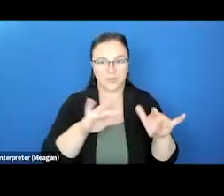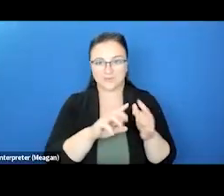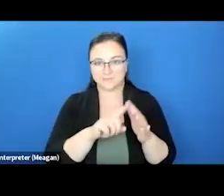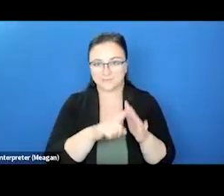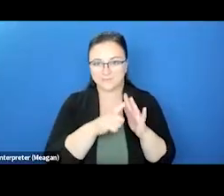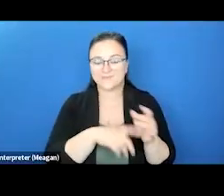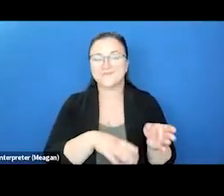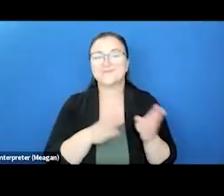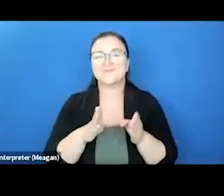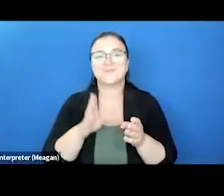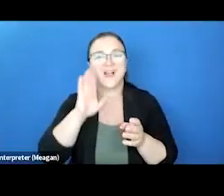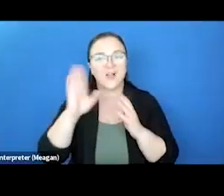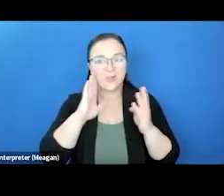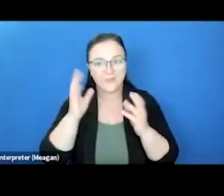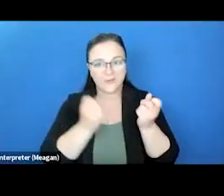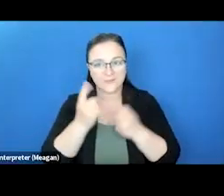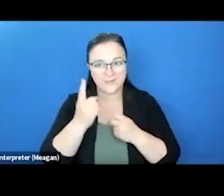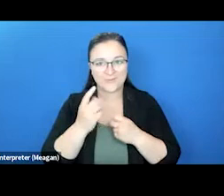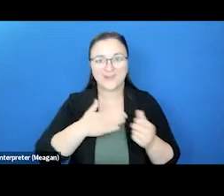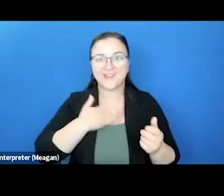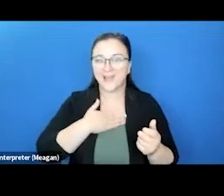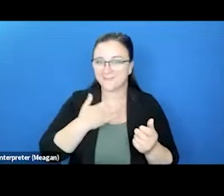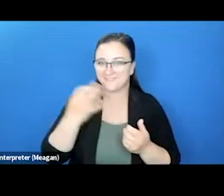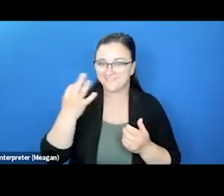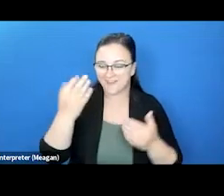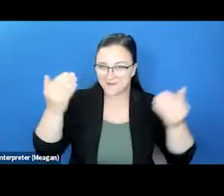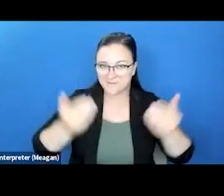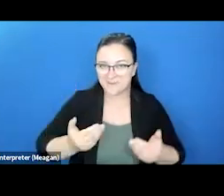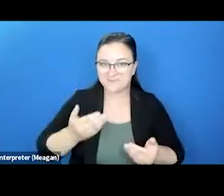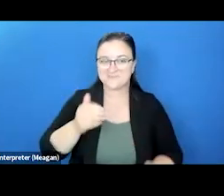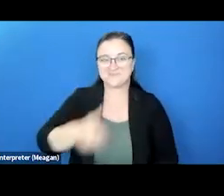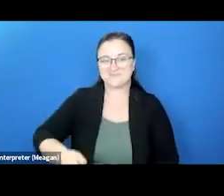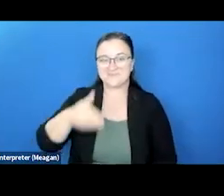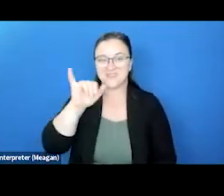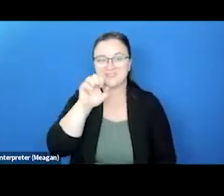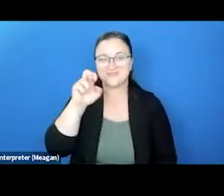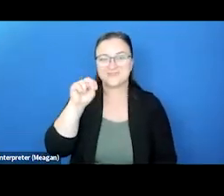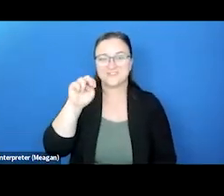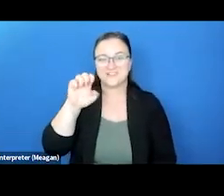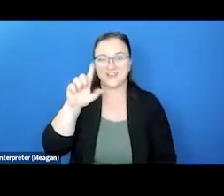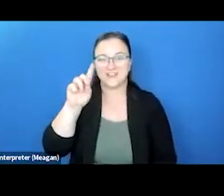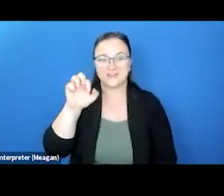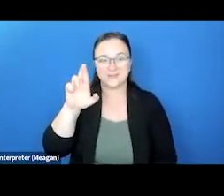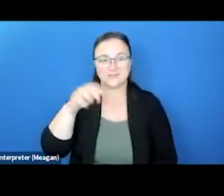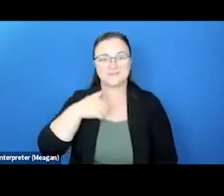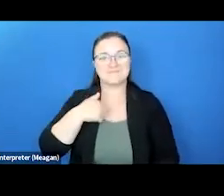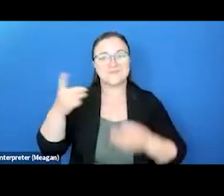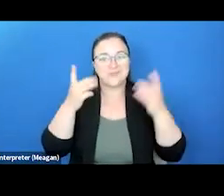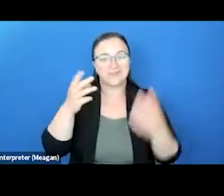Hello everyone, and welcome, happy Friday. I'm Jen Elder, I'm the Director of The Homeless and Housing Resource Center.